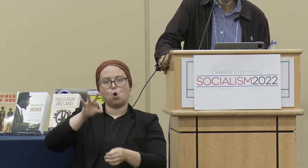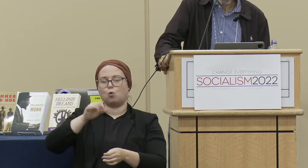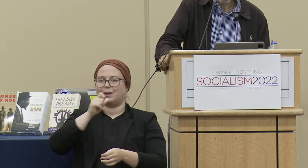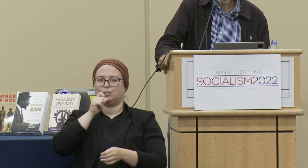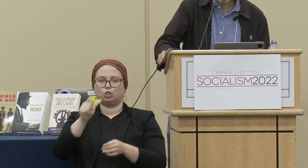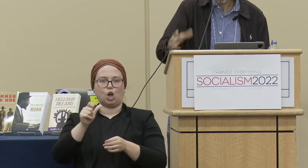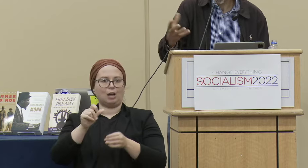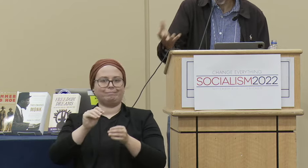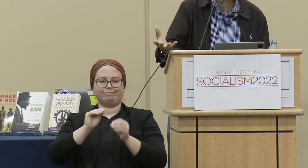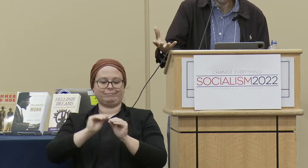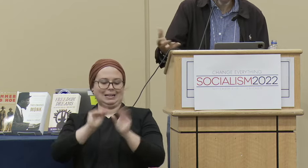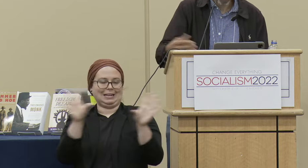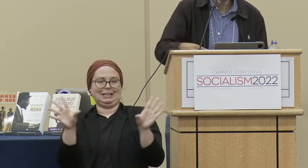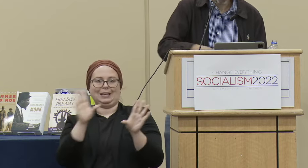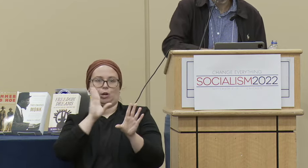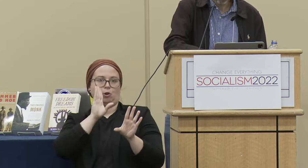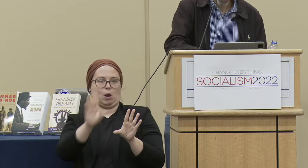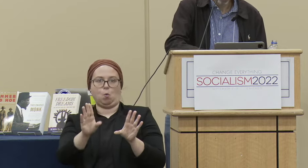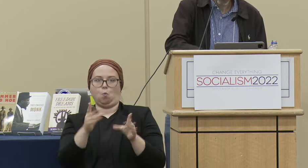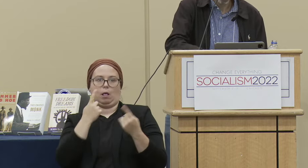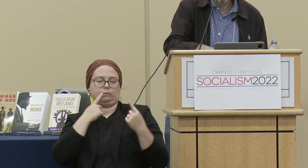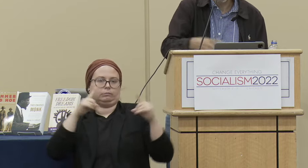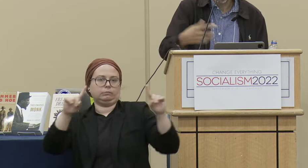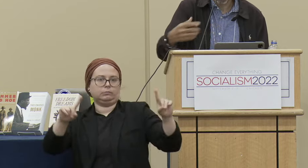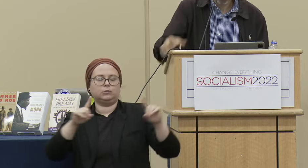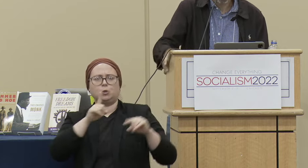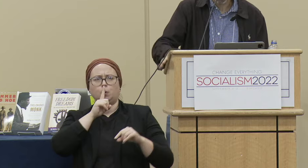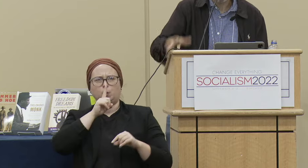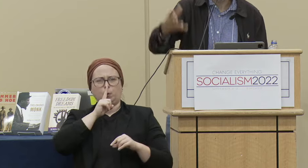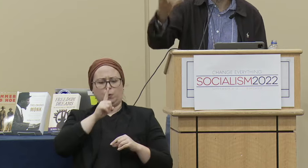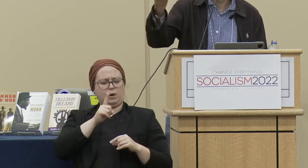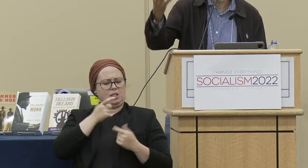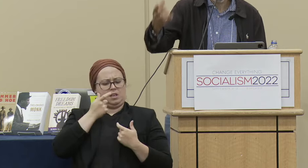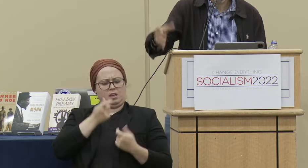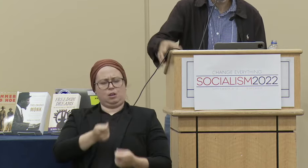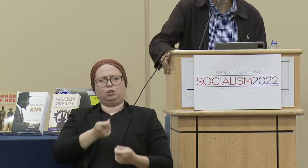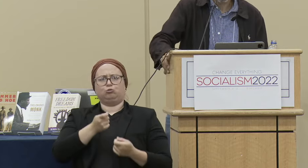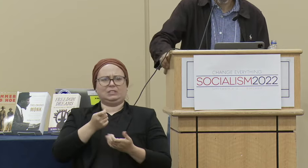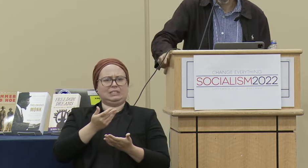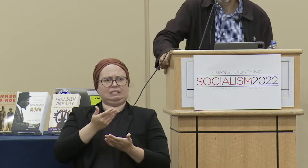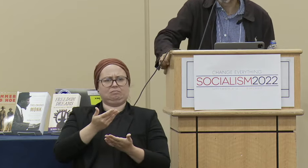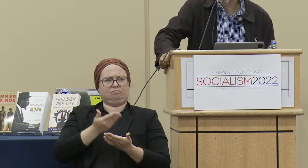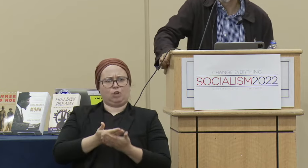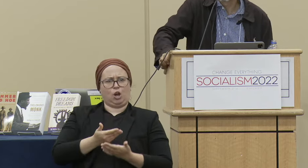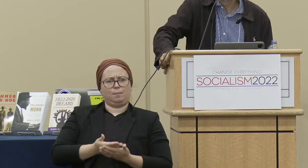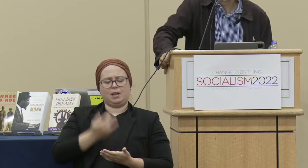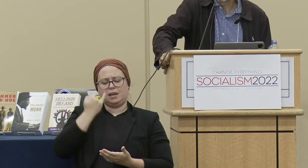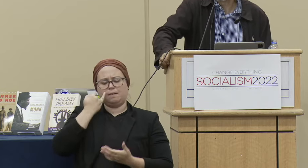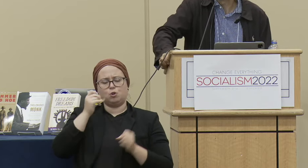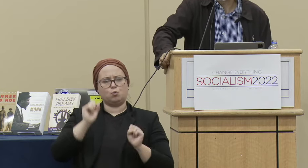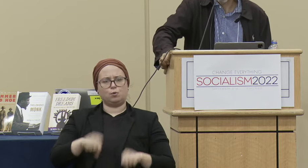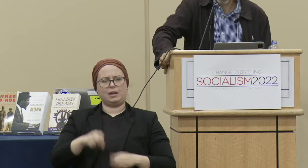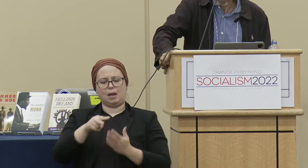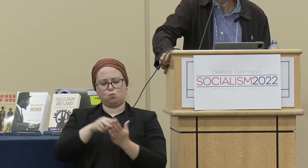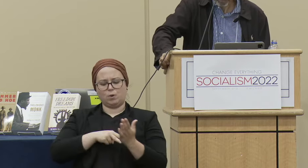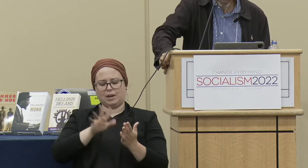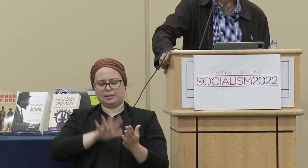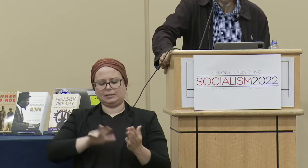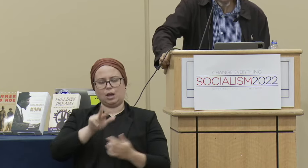ballot. And it's not clear it's going to prevail. It's an extraordinary document, by the way, if you have time to